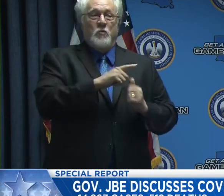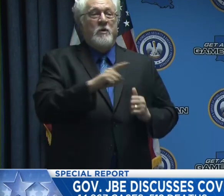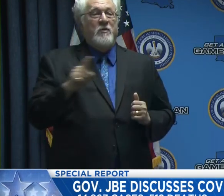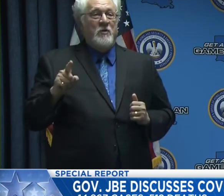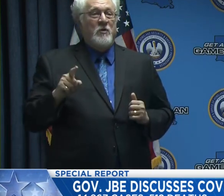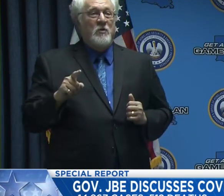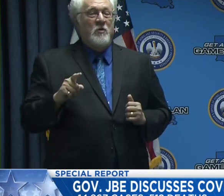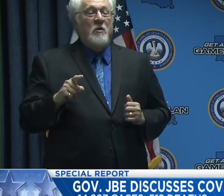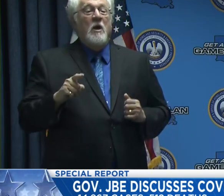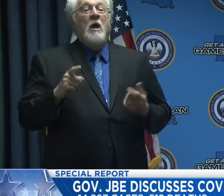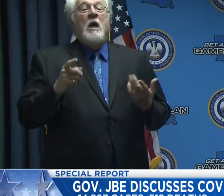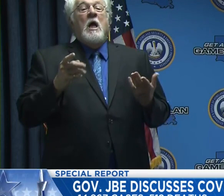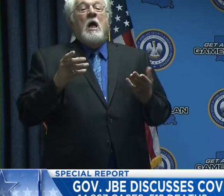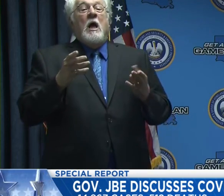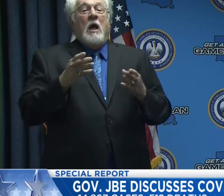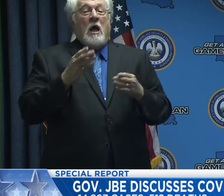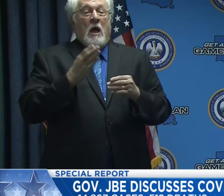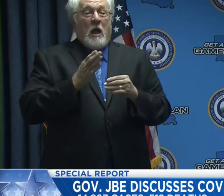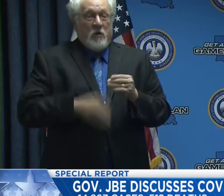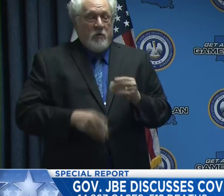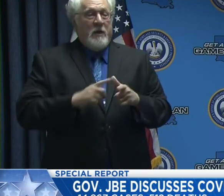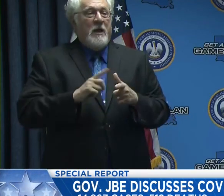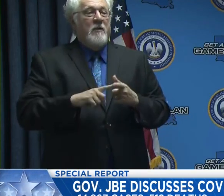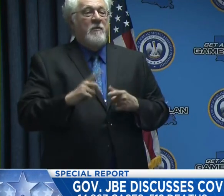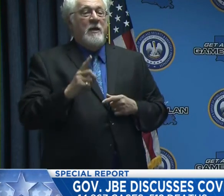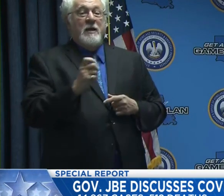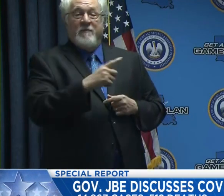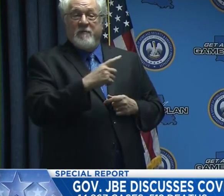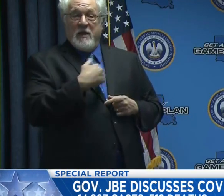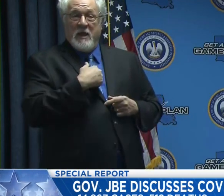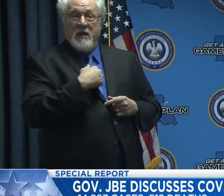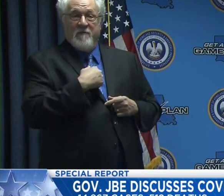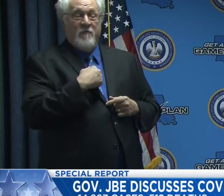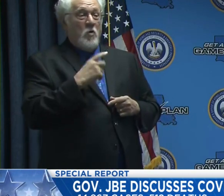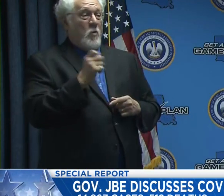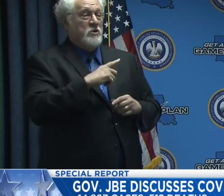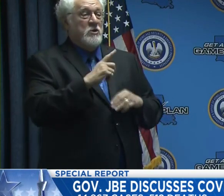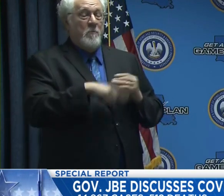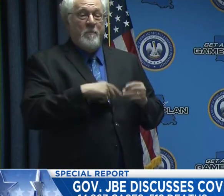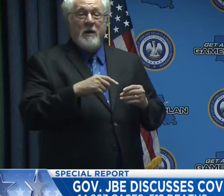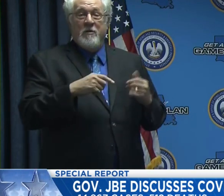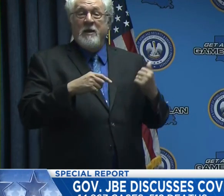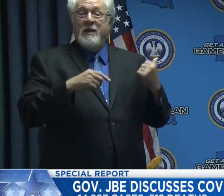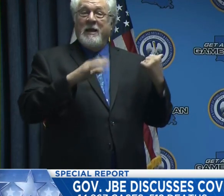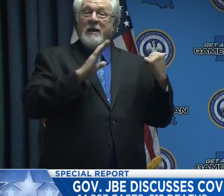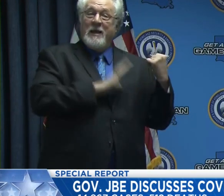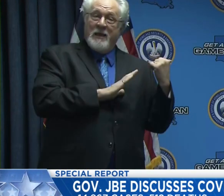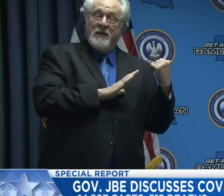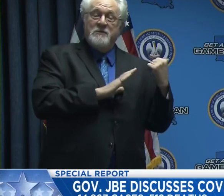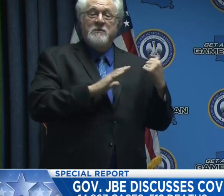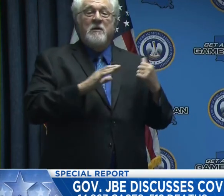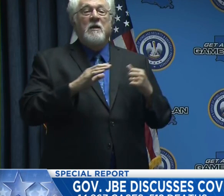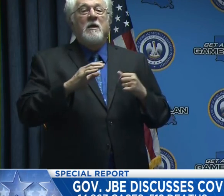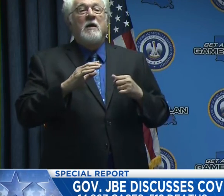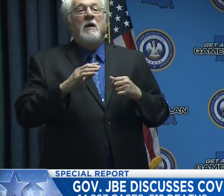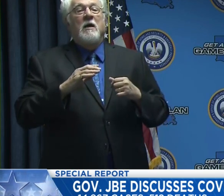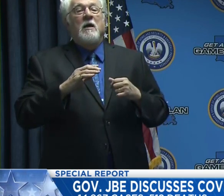I'D ASK YOU -- I'M GOING TO ASK THE ATTORNEY GENERAL TO COME UP AND SHARE SOME NEWS WITH Y'ALL AT THE CONCLUSION OF WHICH, IF